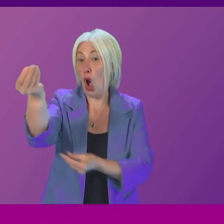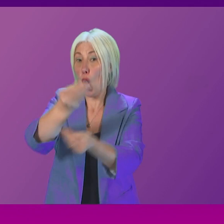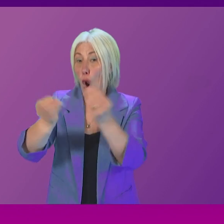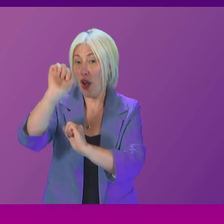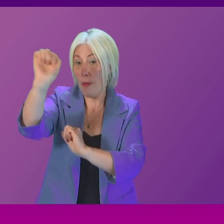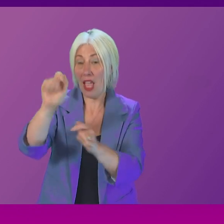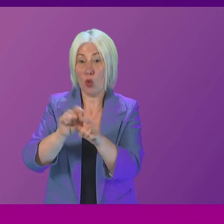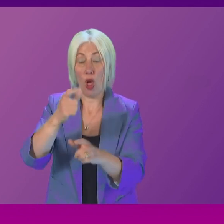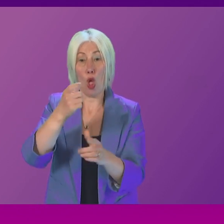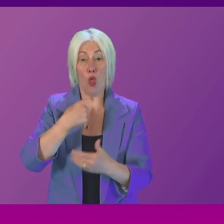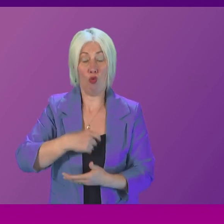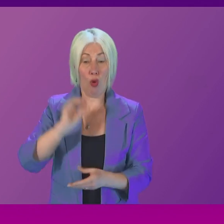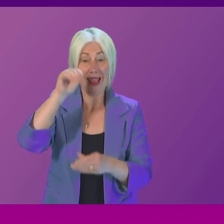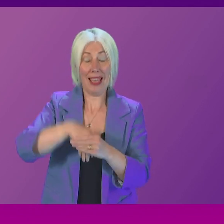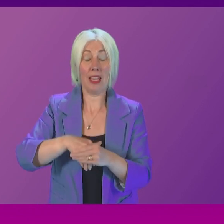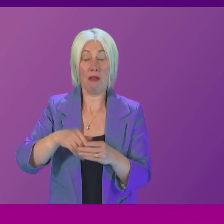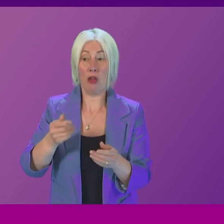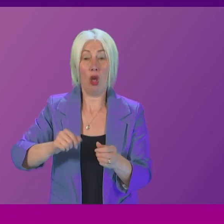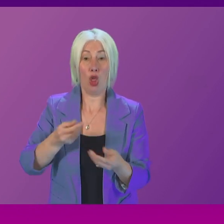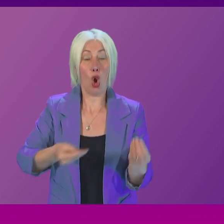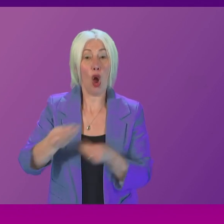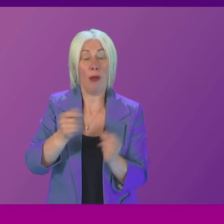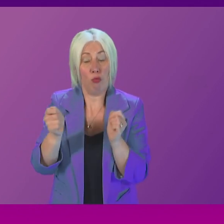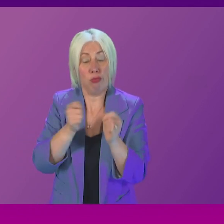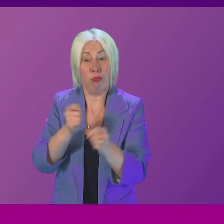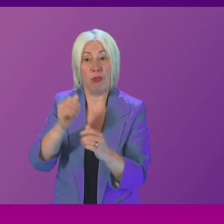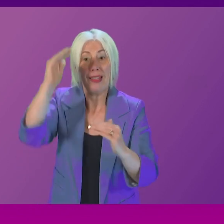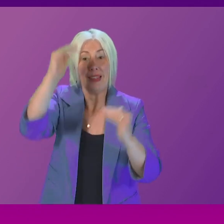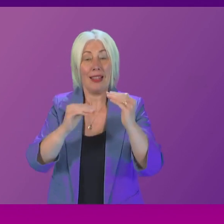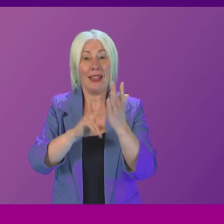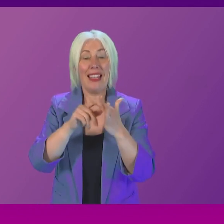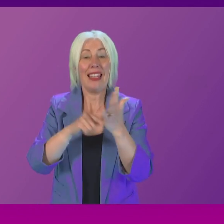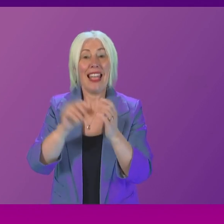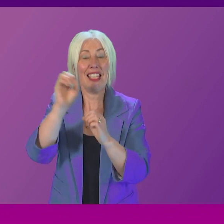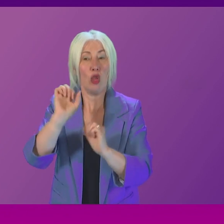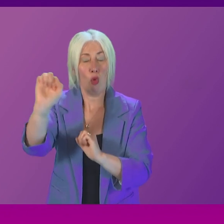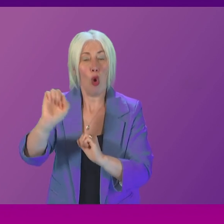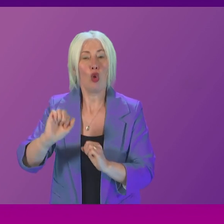Scotland’s transition to net zero, what action is the Scottish Government taking to